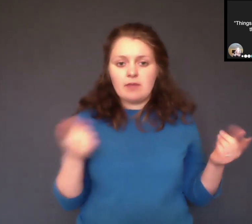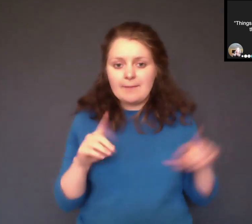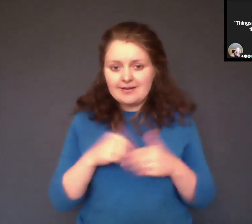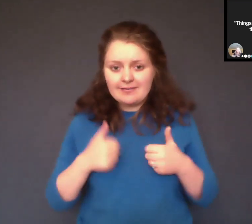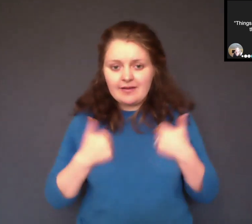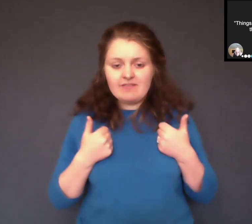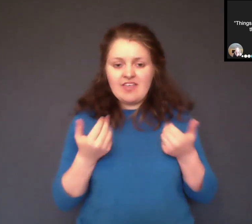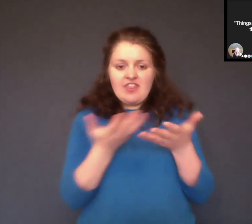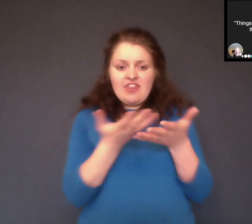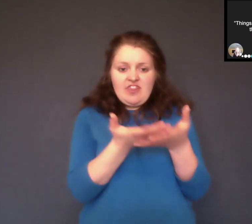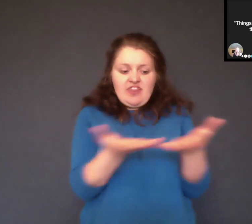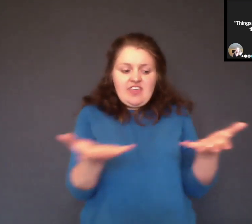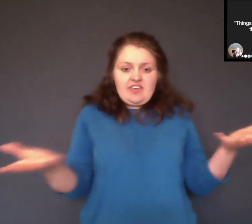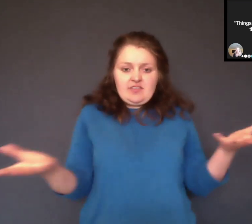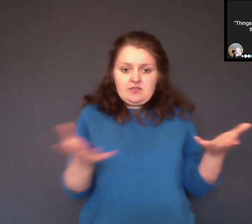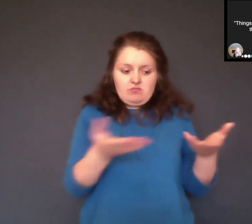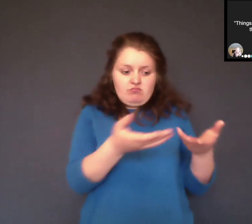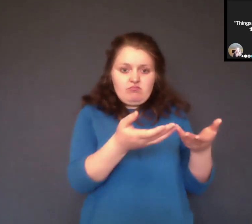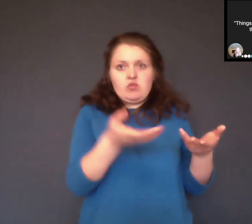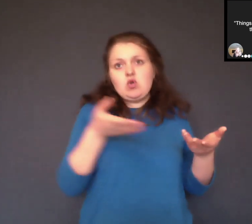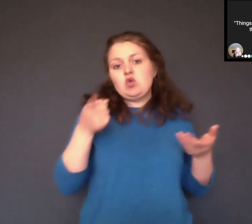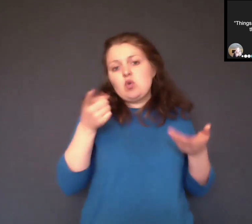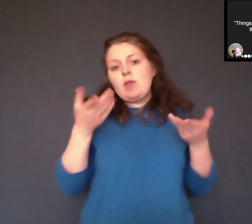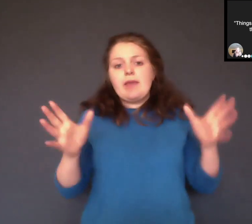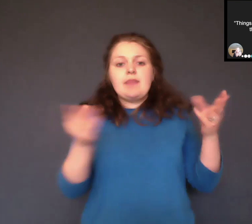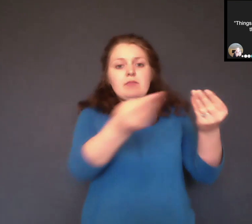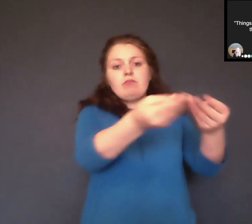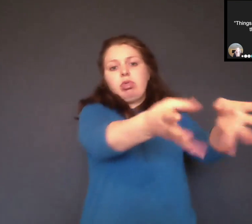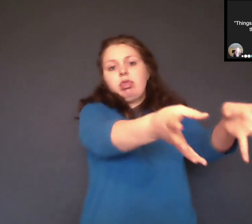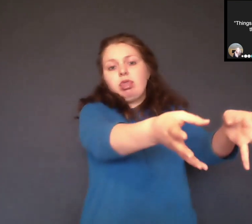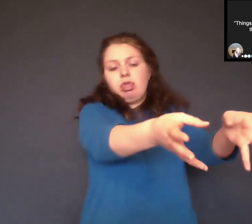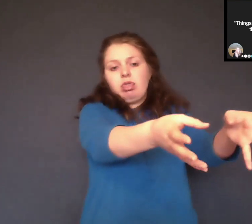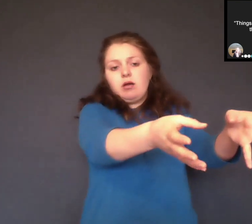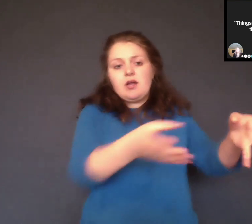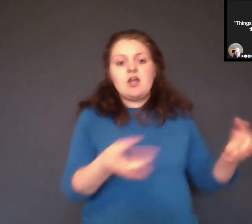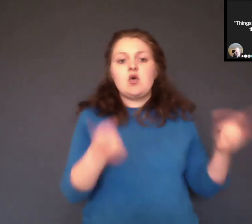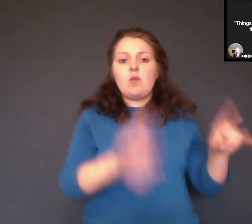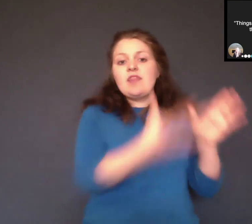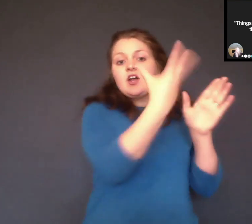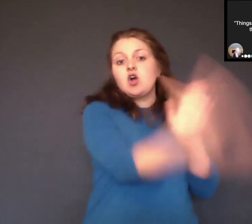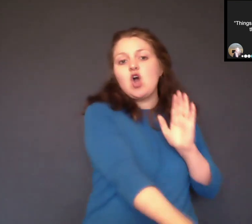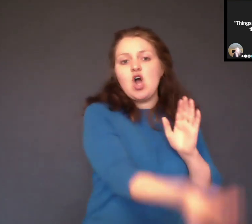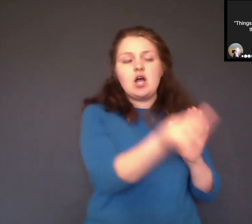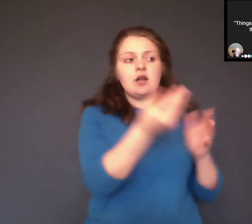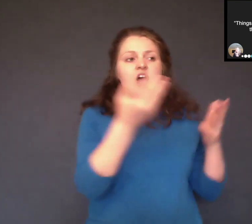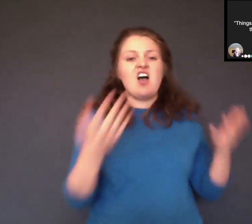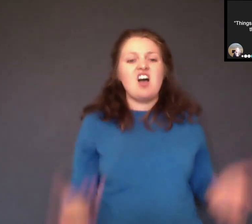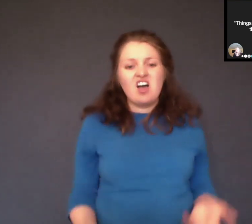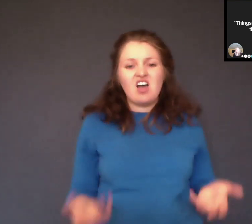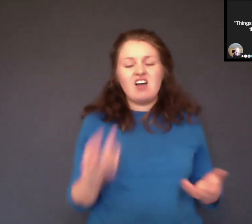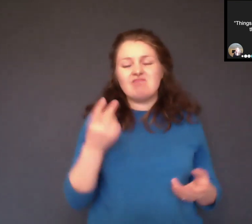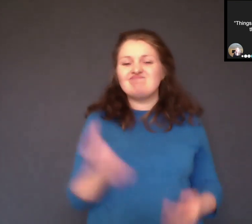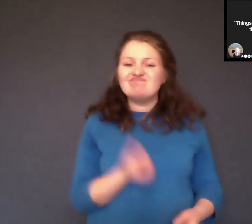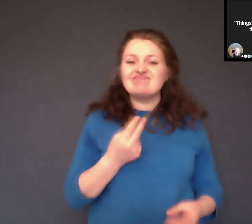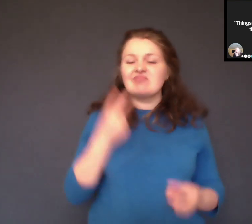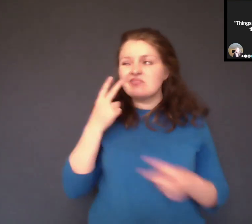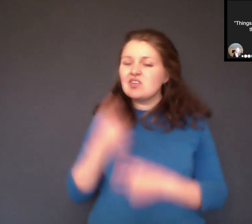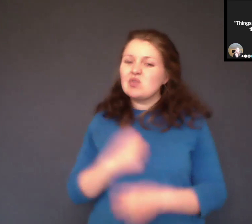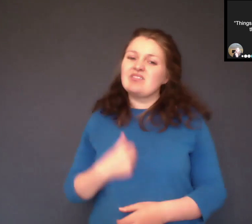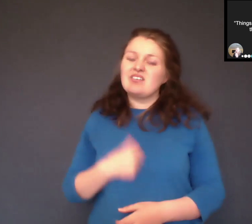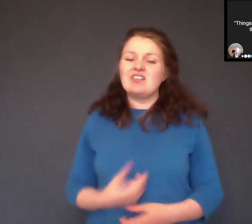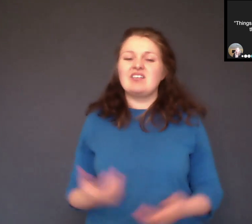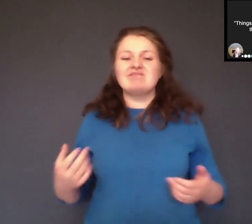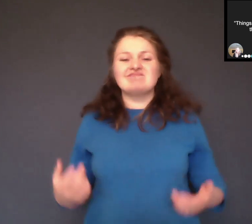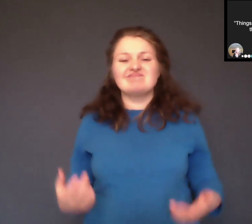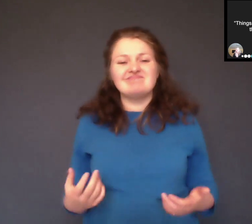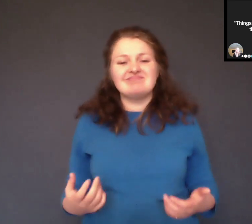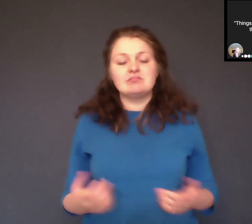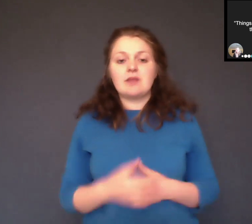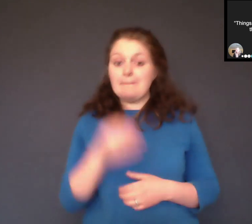and when they're gone you regret it so think about um it makes me think about loved ones